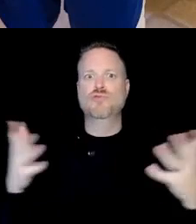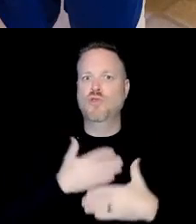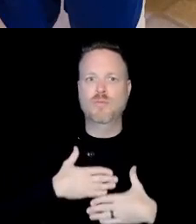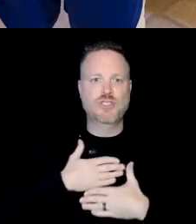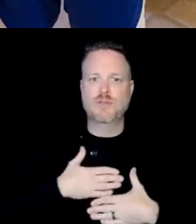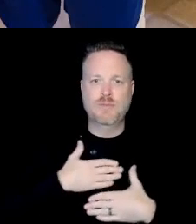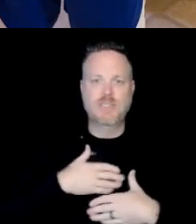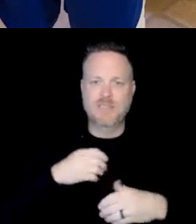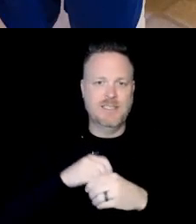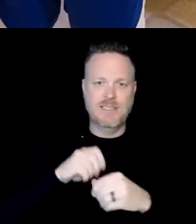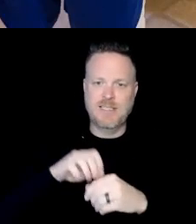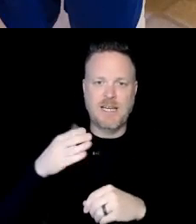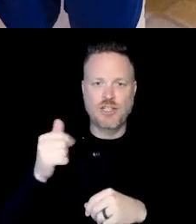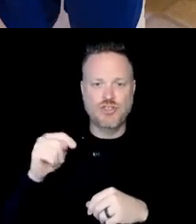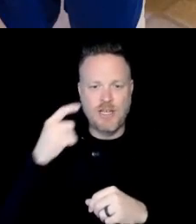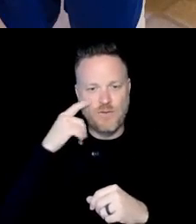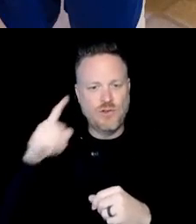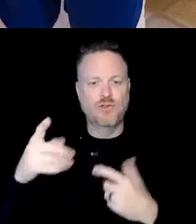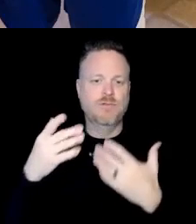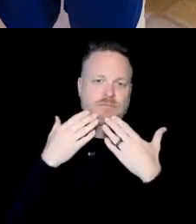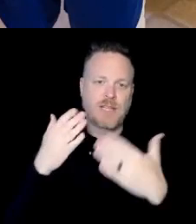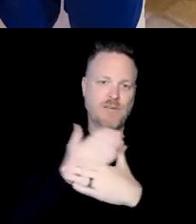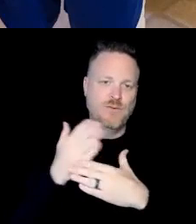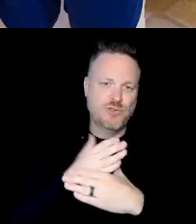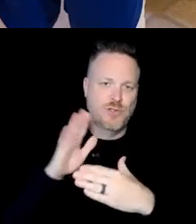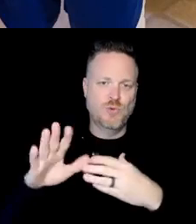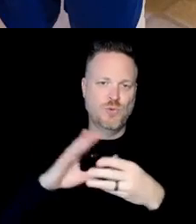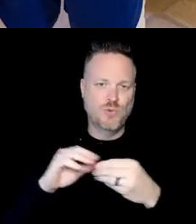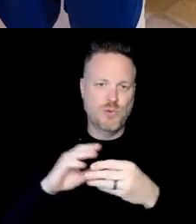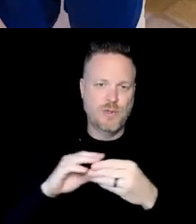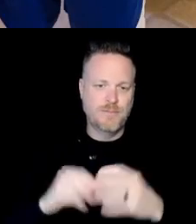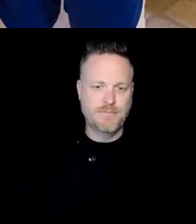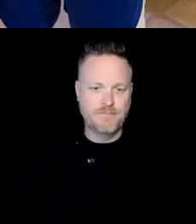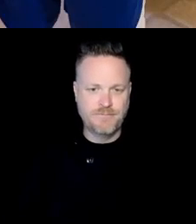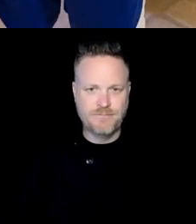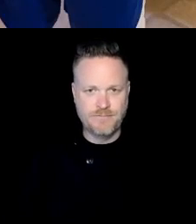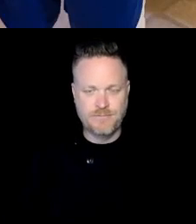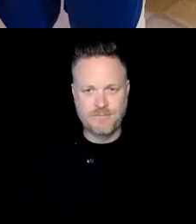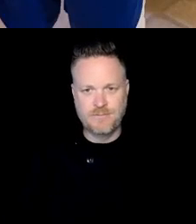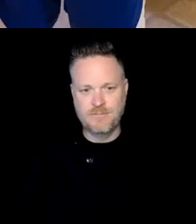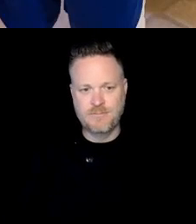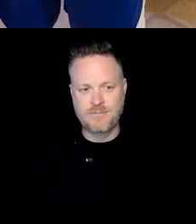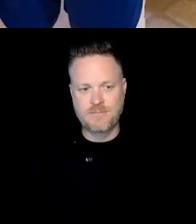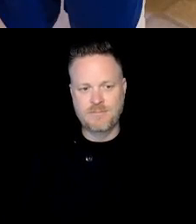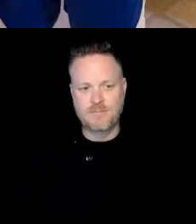here for you and for sharing your story. >> It is like one of those things that